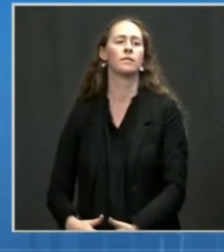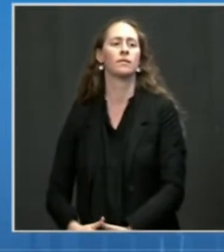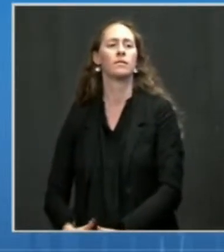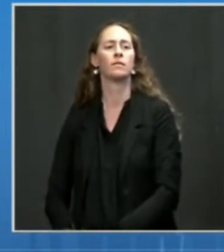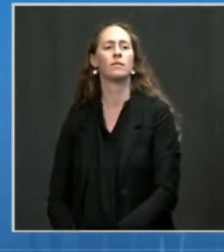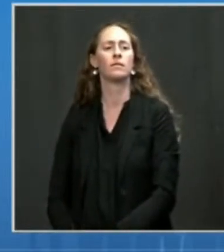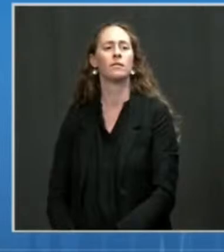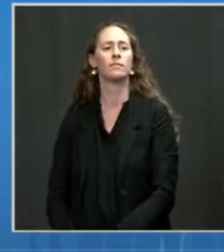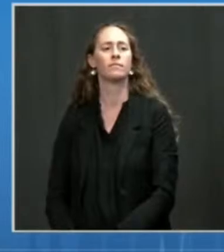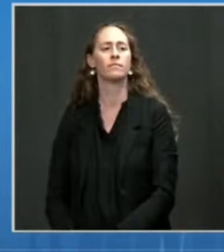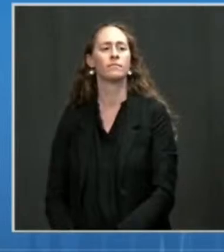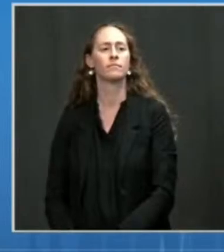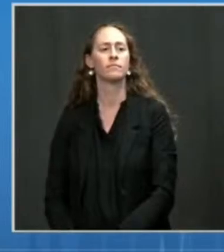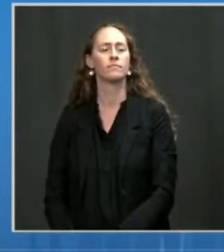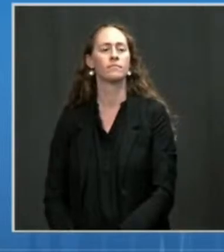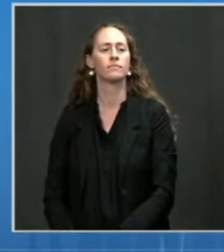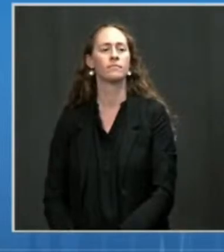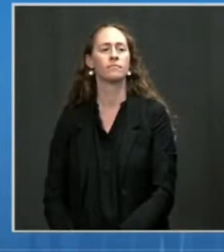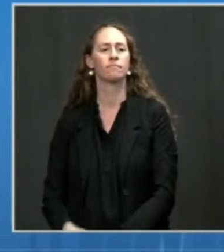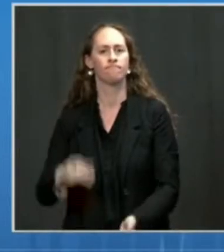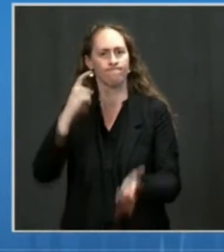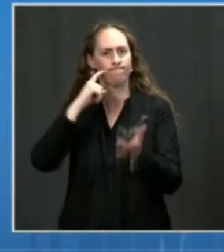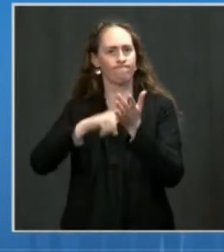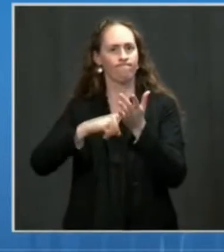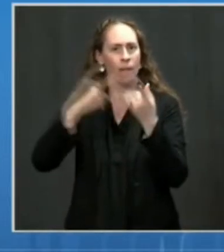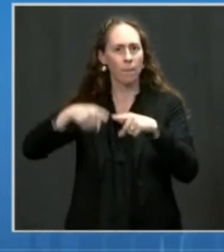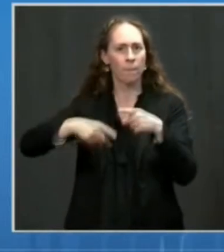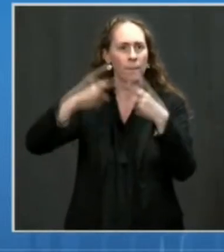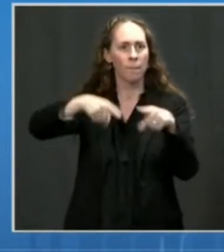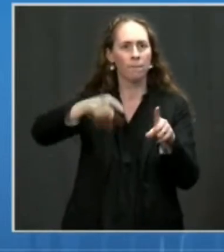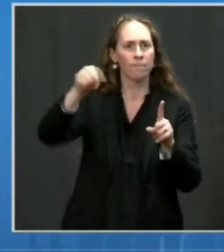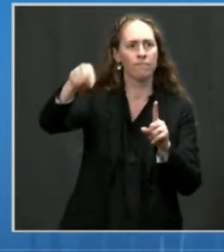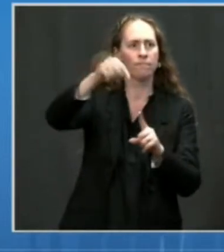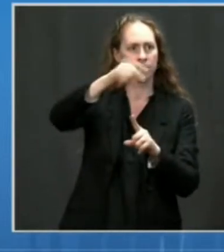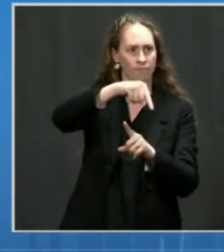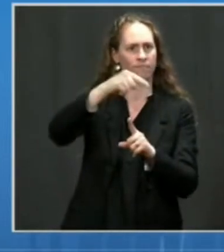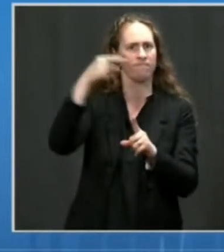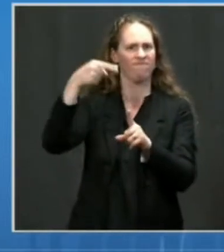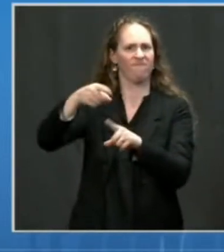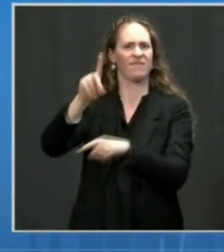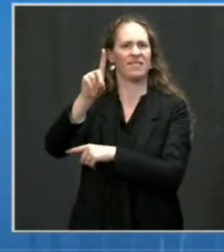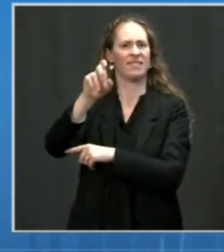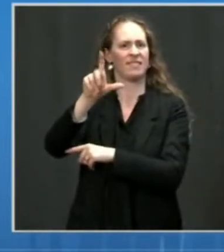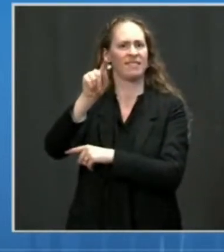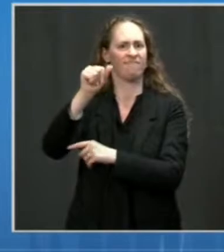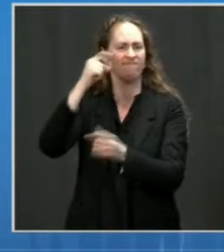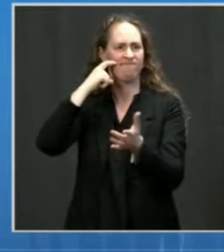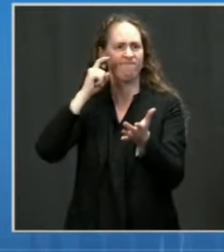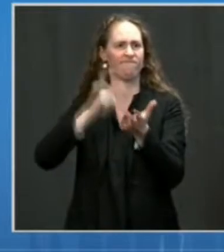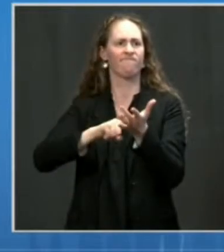SOMEWHAT, BUT REINFECTIONS OCCUR AT A MUCH GREATER RATE AMONG INDIVIDUALS NOW THAN WE